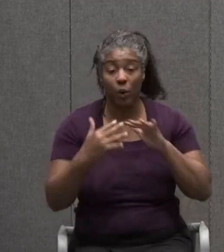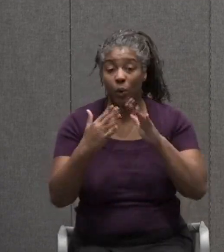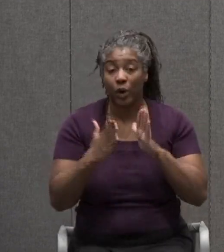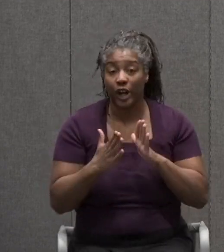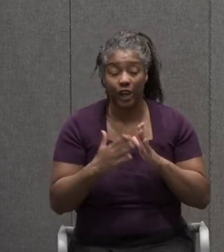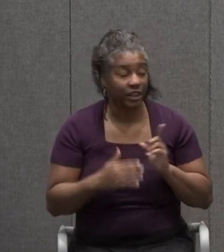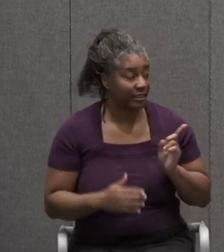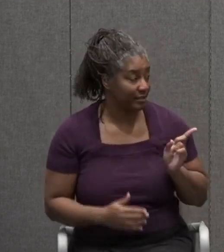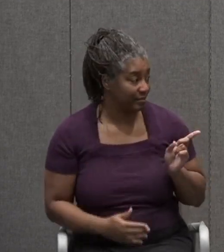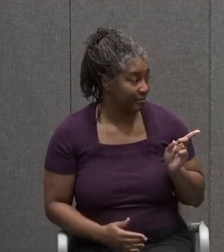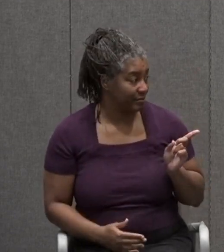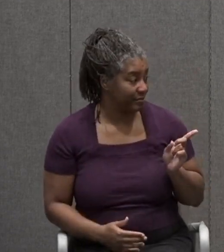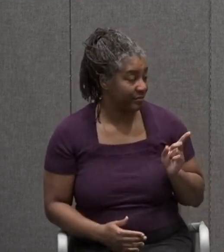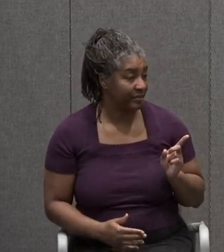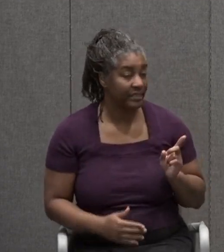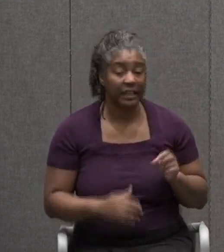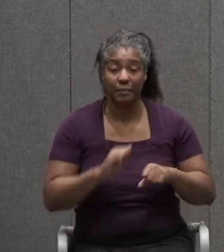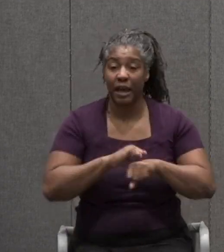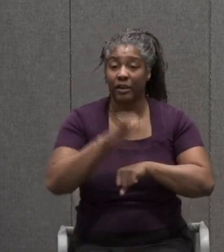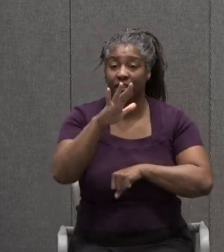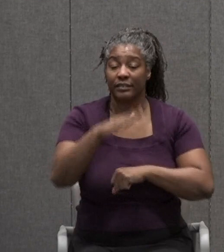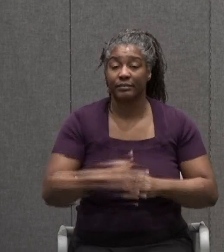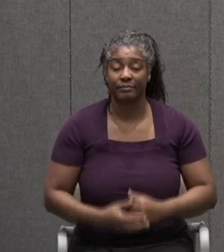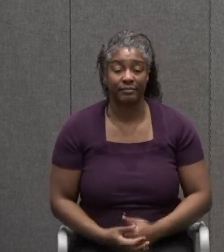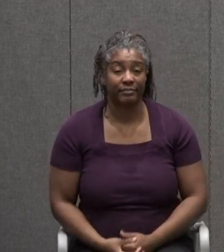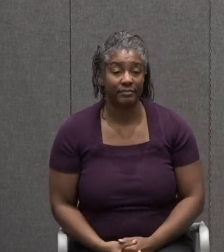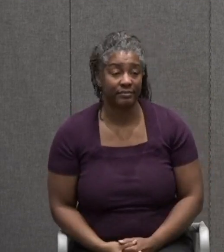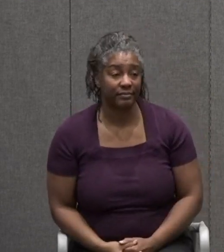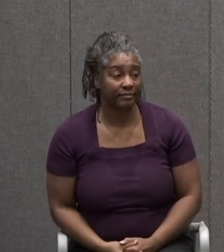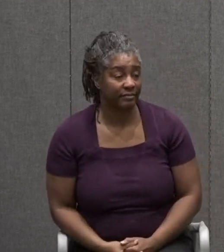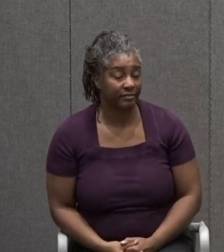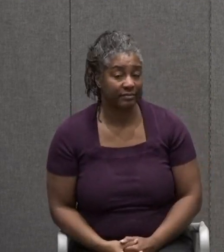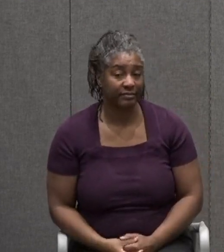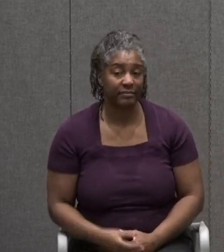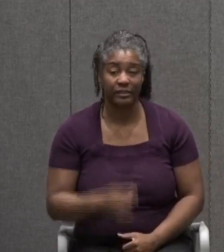maybe just mountain, maybe Ragdoll.